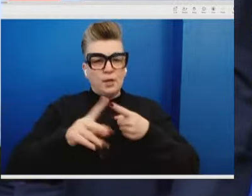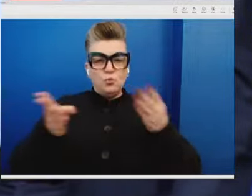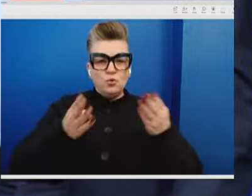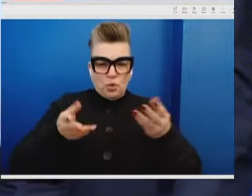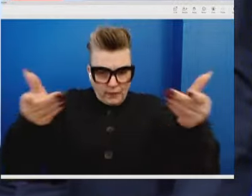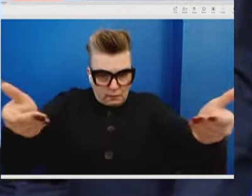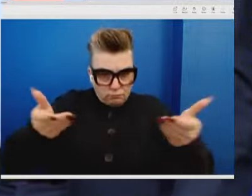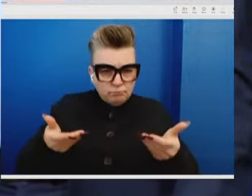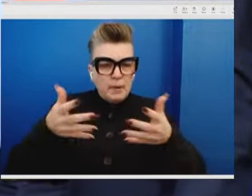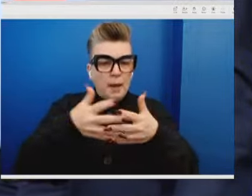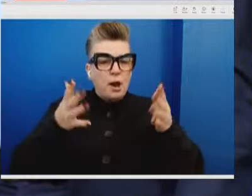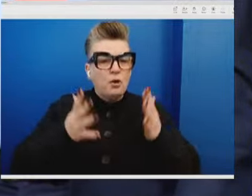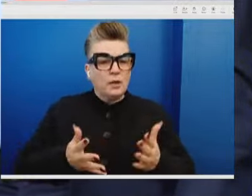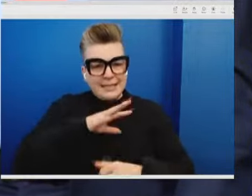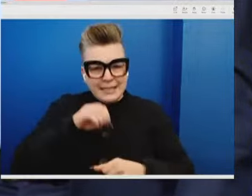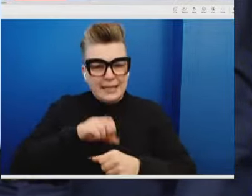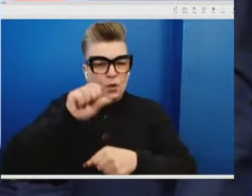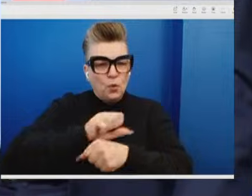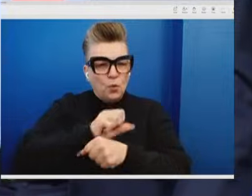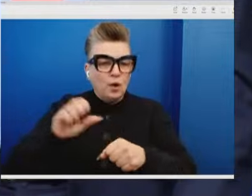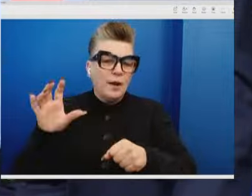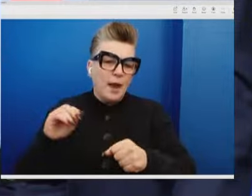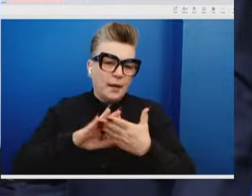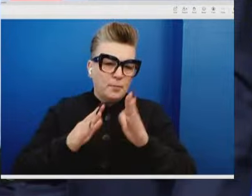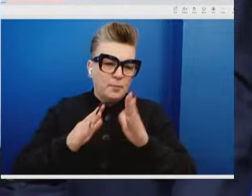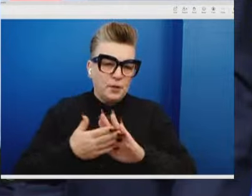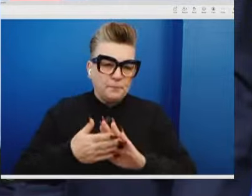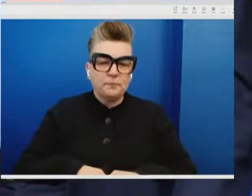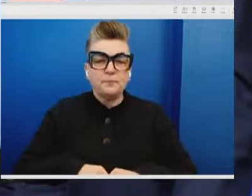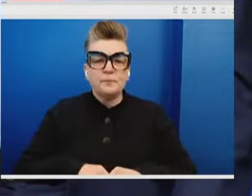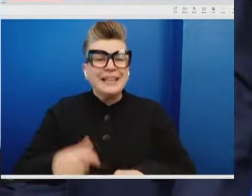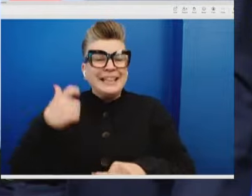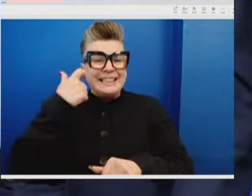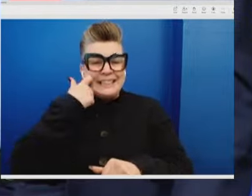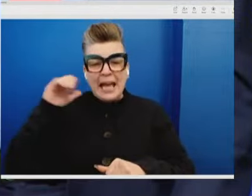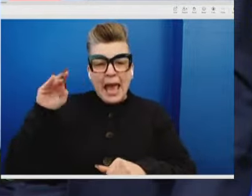Amy talked about, this is just the start on how we're going to modernize and revitalize